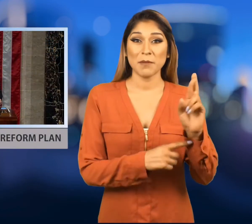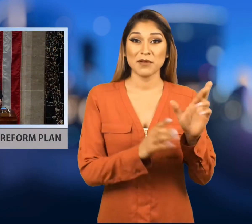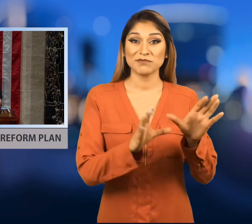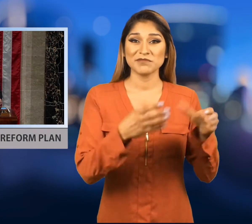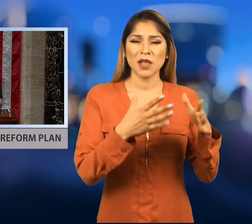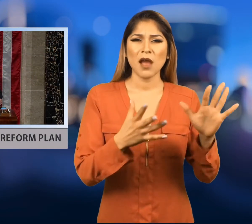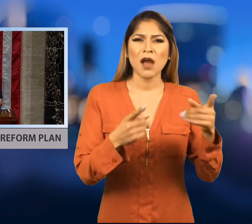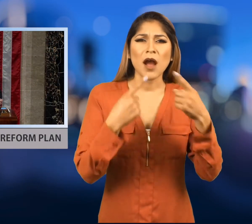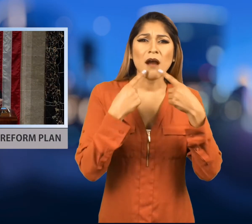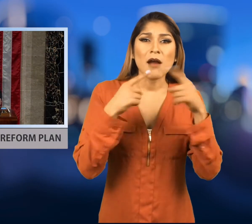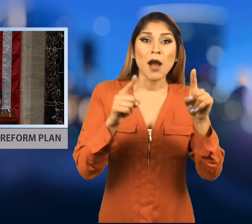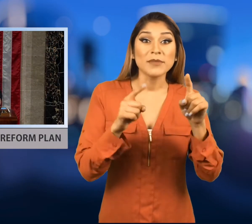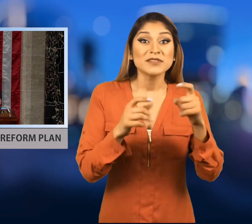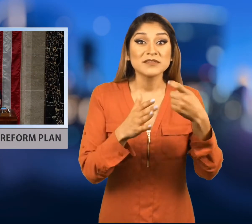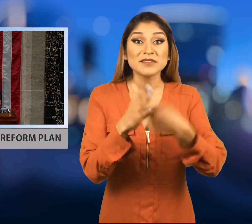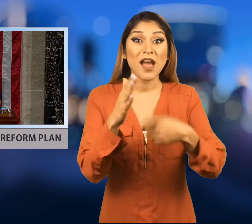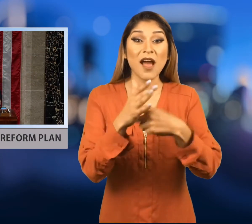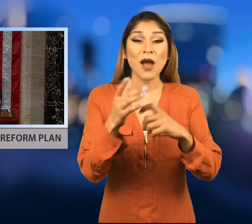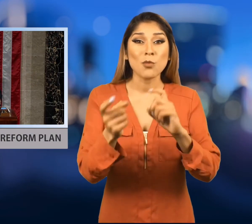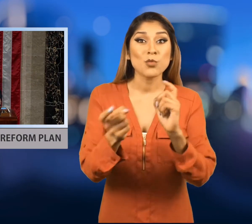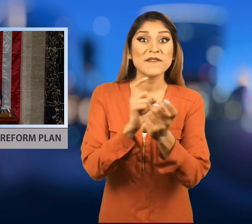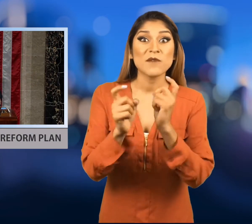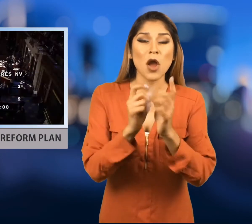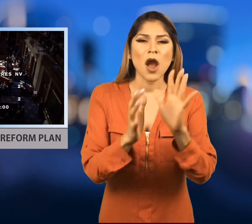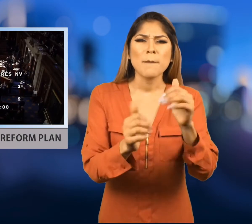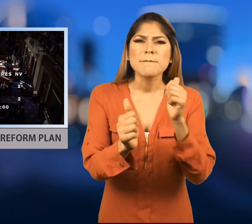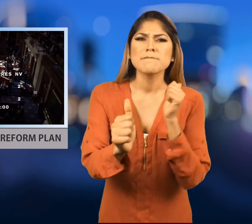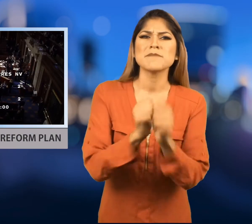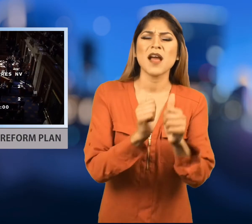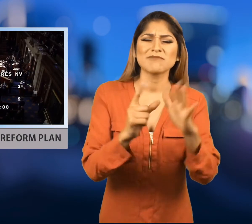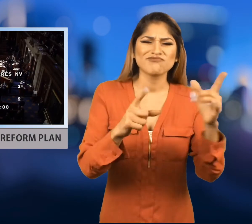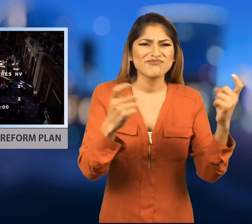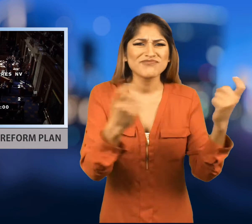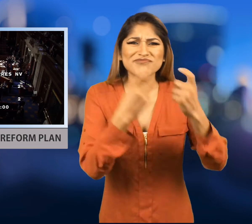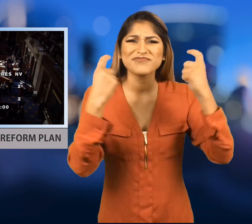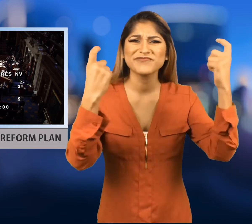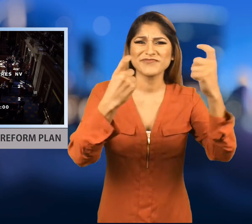House Republicans scored a major legislative victory today.